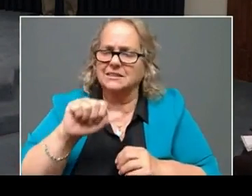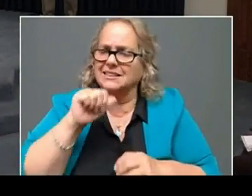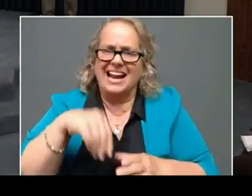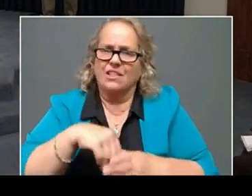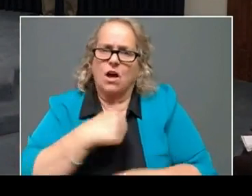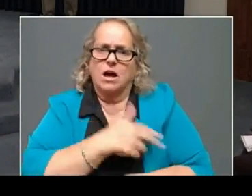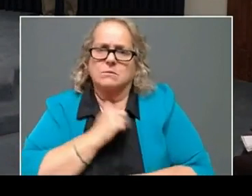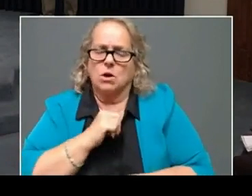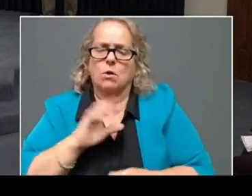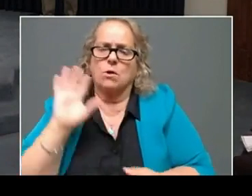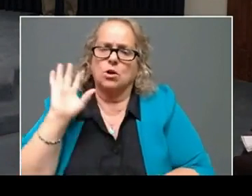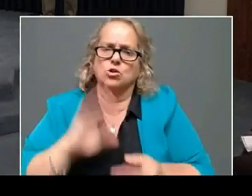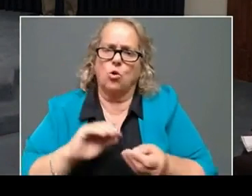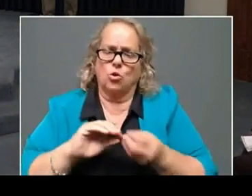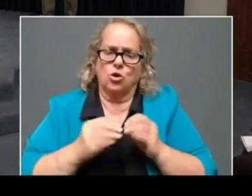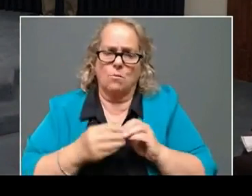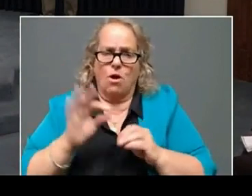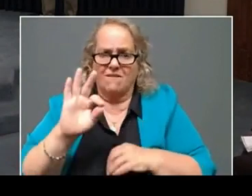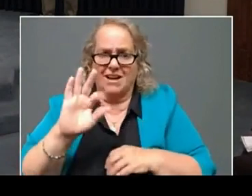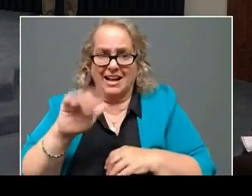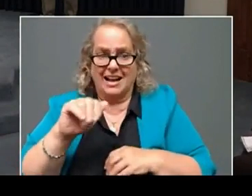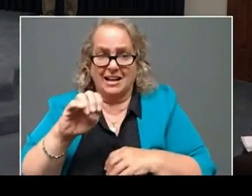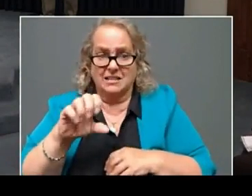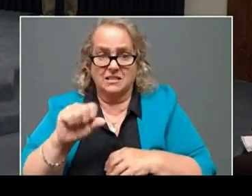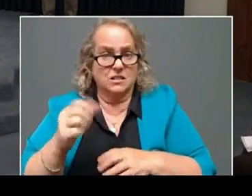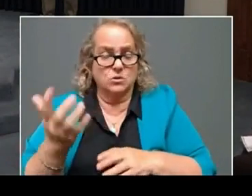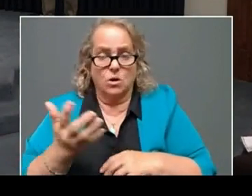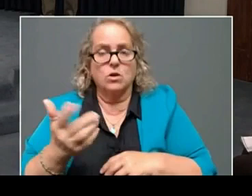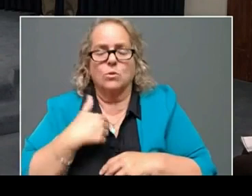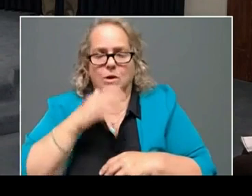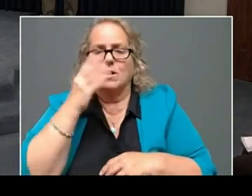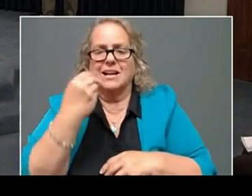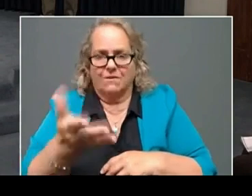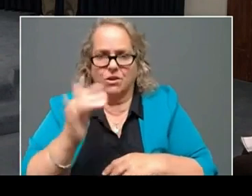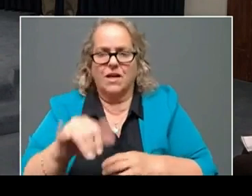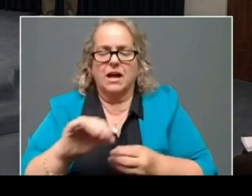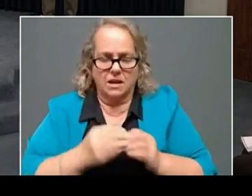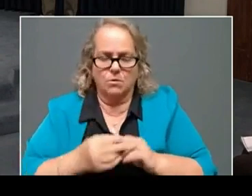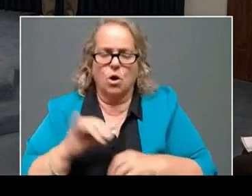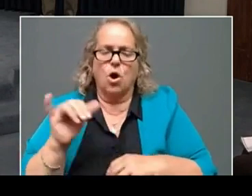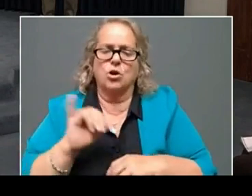of breakthrough cases. We'll get you that. Okay, I'm curious about uh you